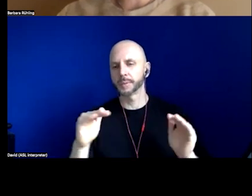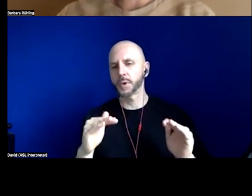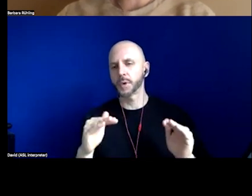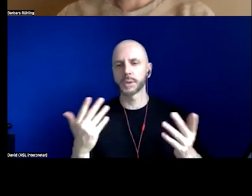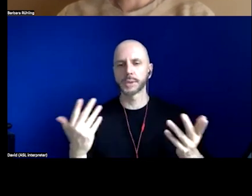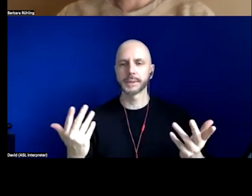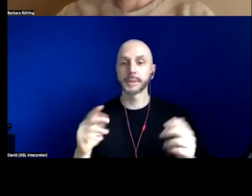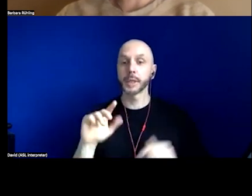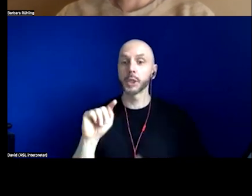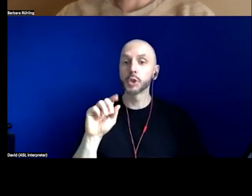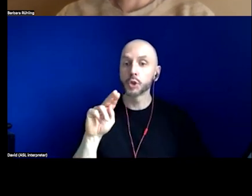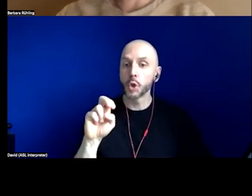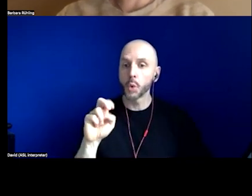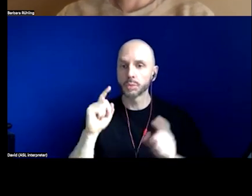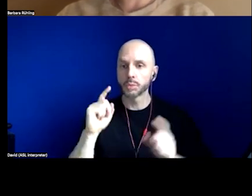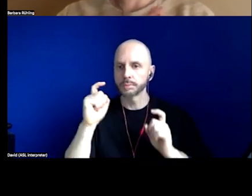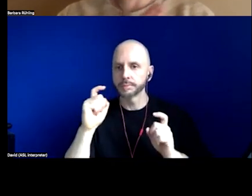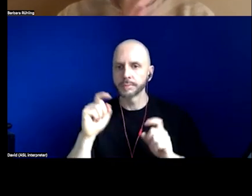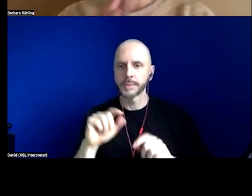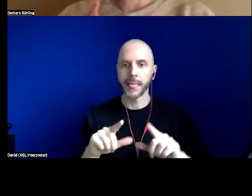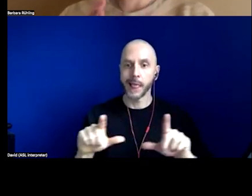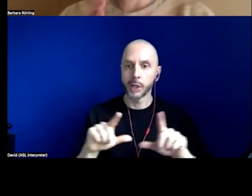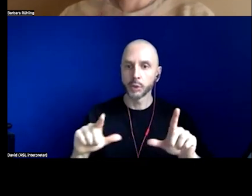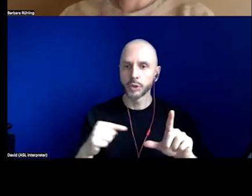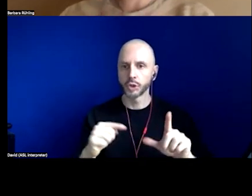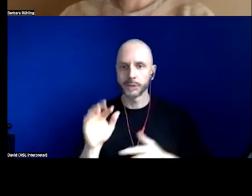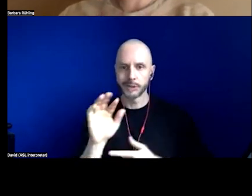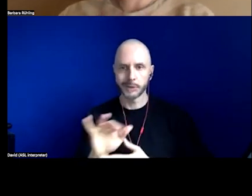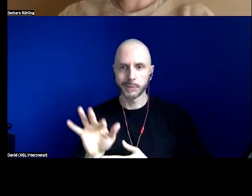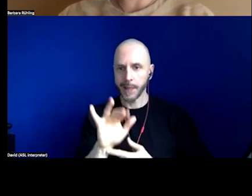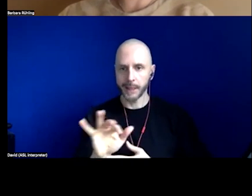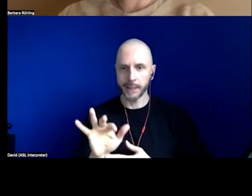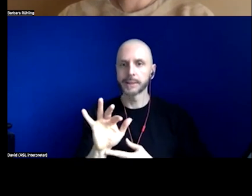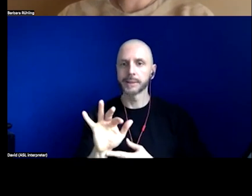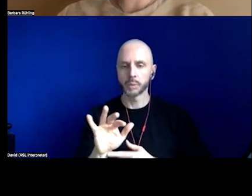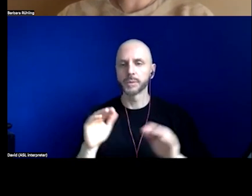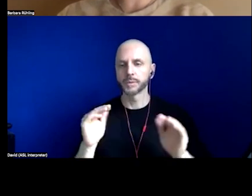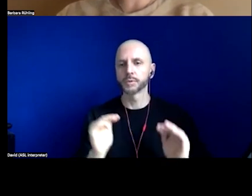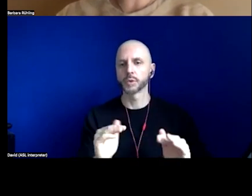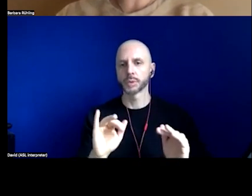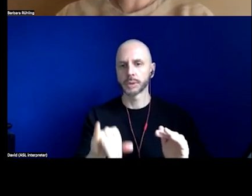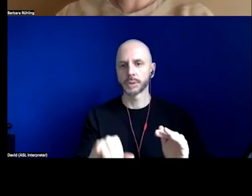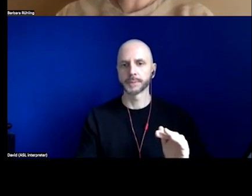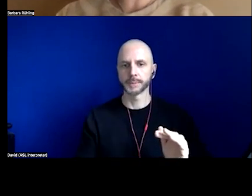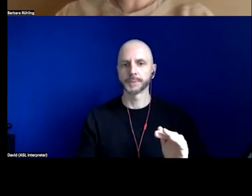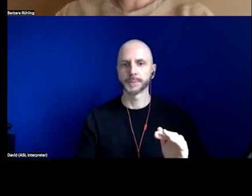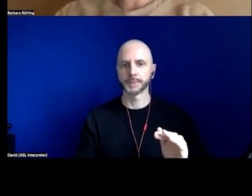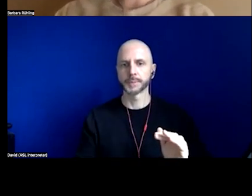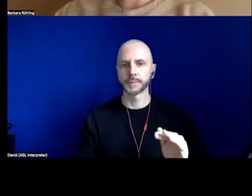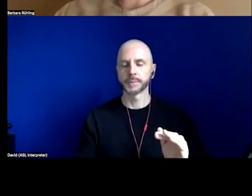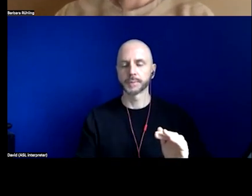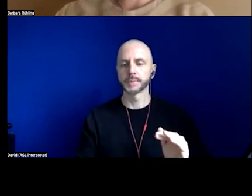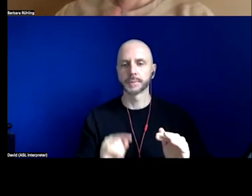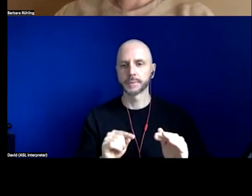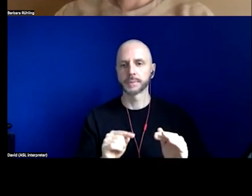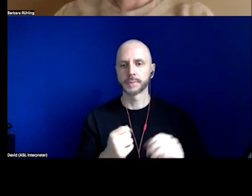seeing how well that would work to make the text consistent, especially across, again, like I said,